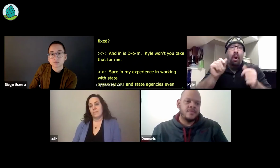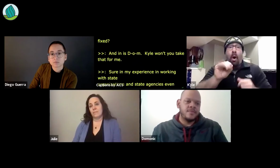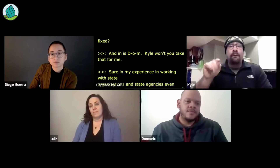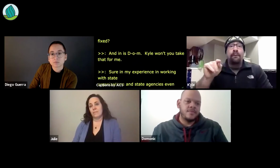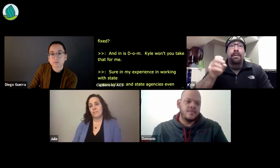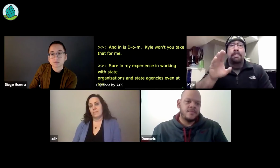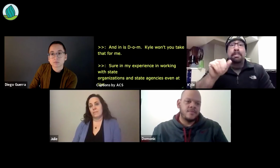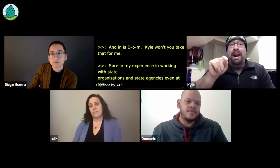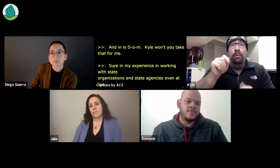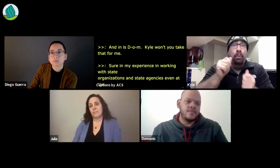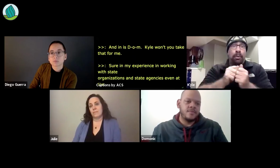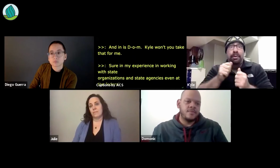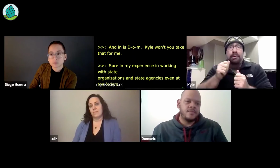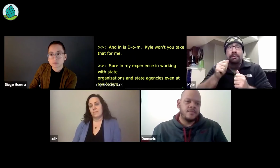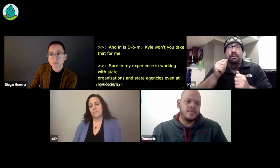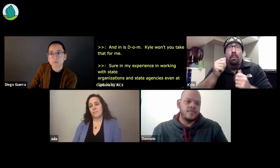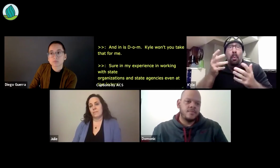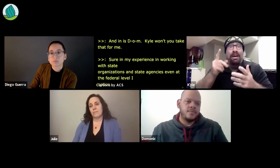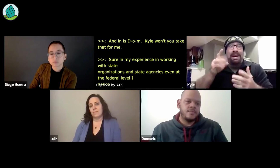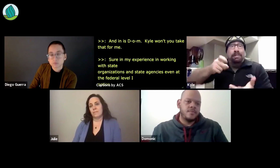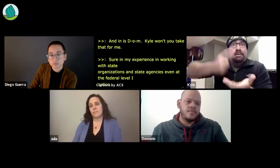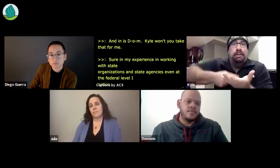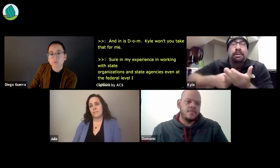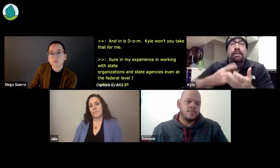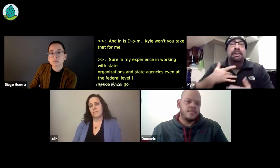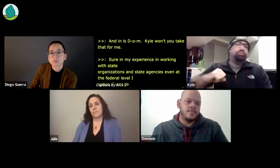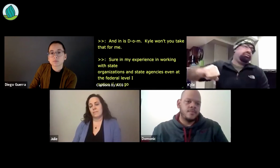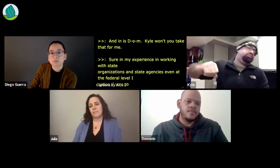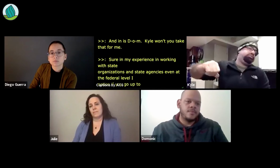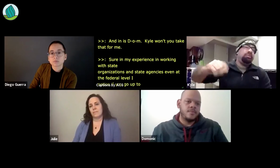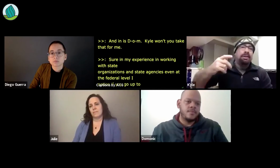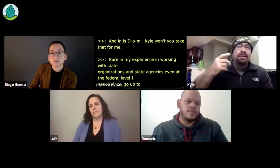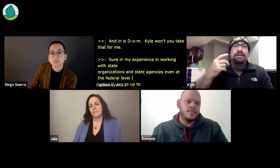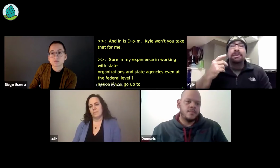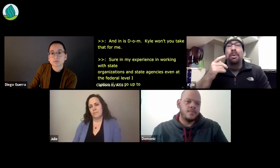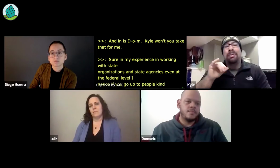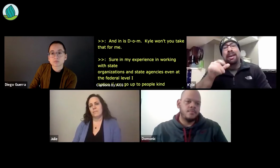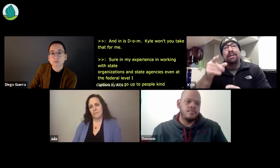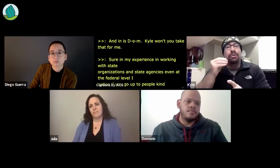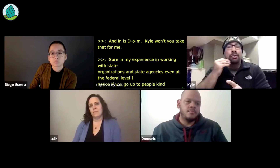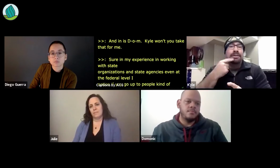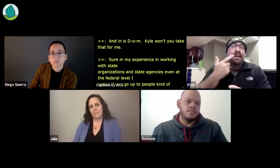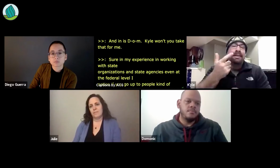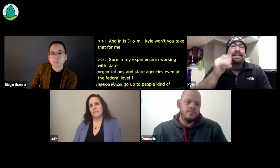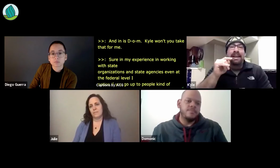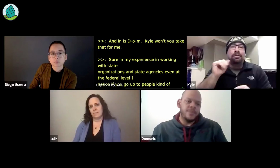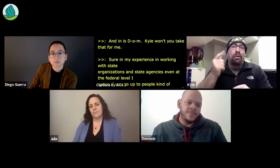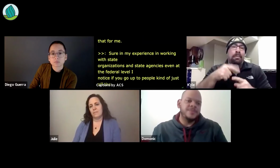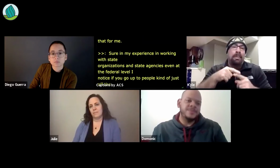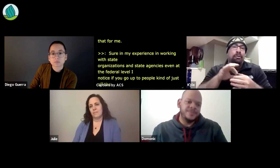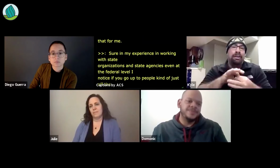off the cuff and talk about what needs to be talked about right then, there's a lot of resistance. So like Julie said developing rapport is key,